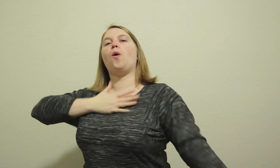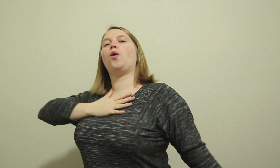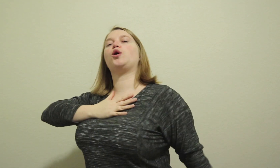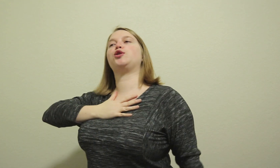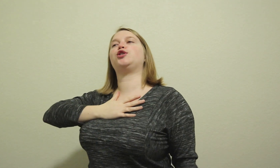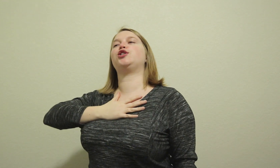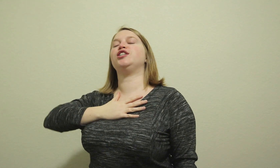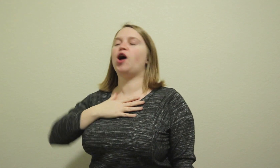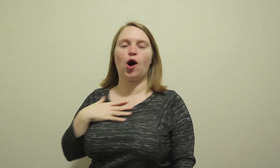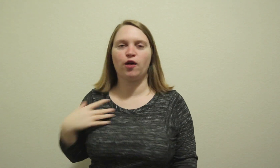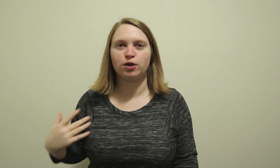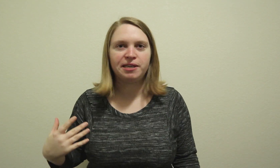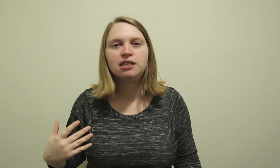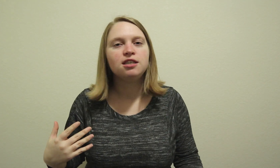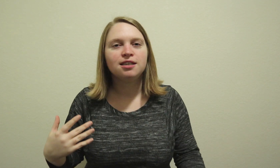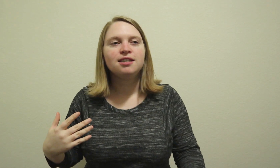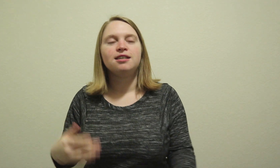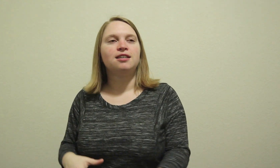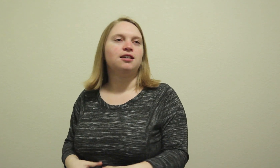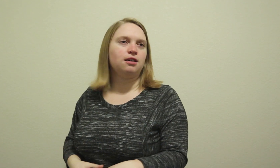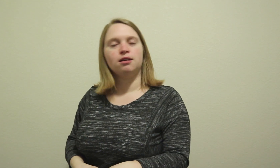whoosh, all over me